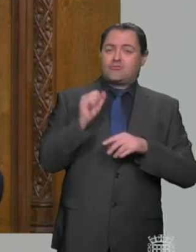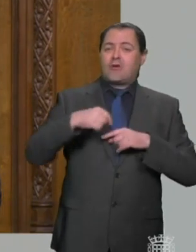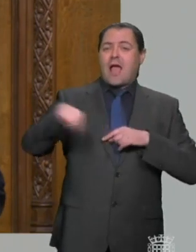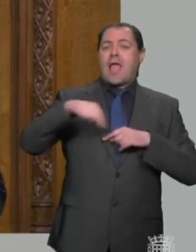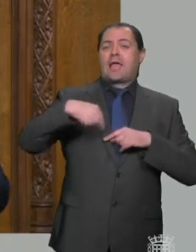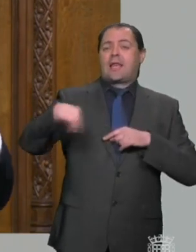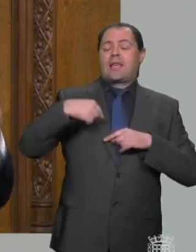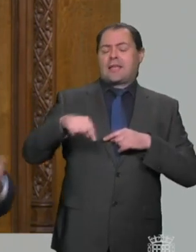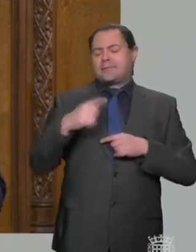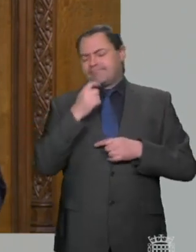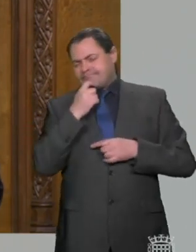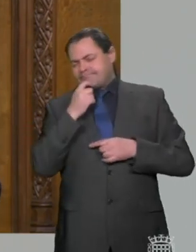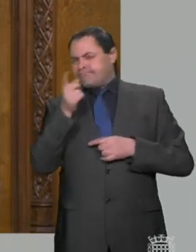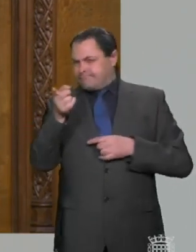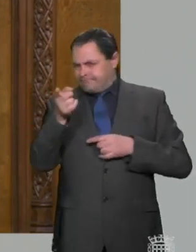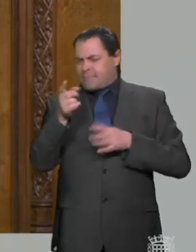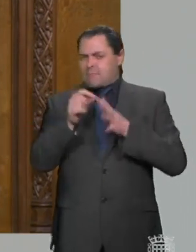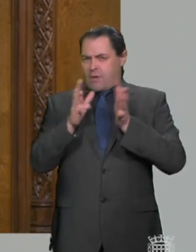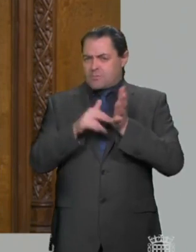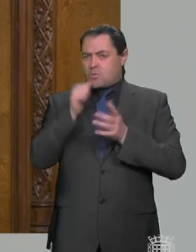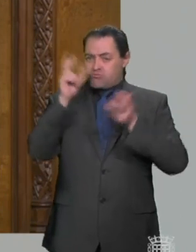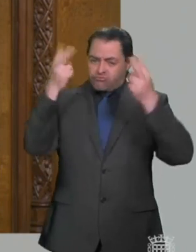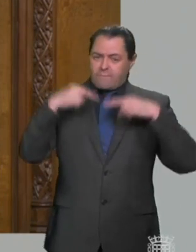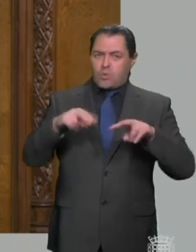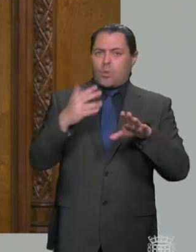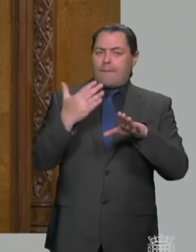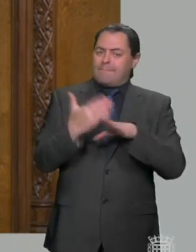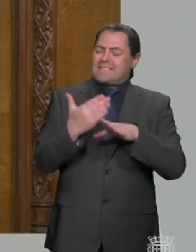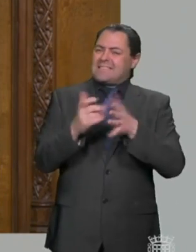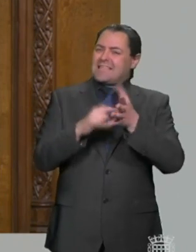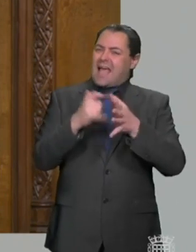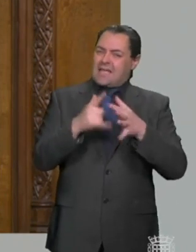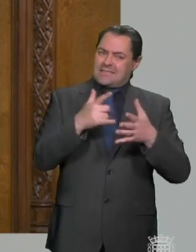hon. Friend the Prime Minister commit to doing a review of East West Rail’s business case to